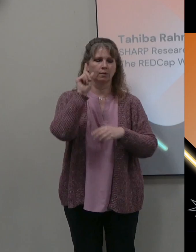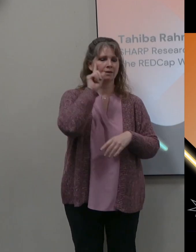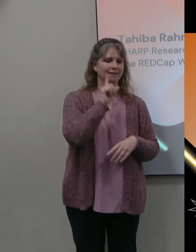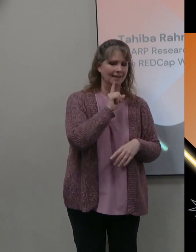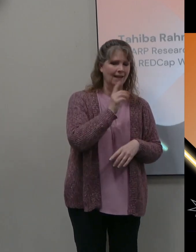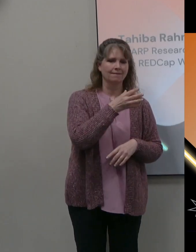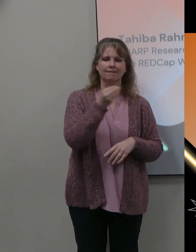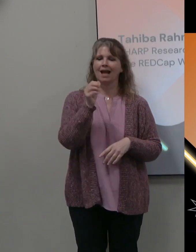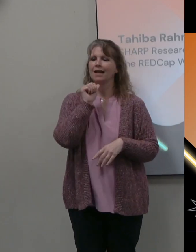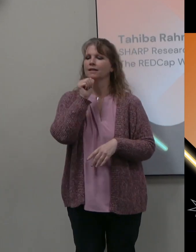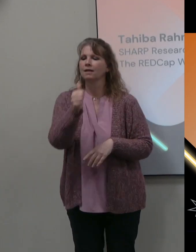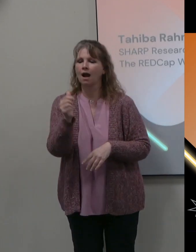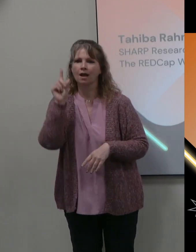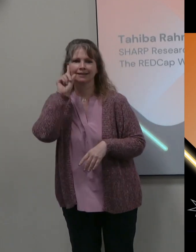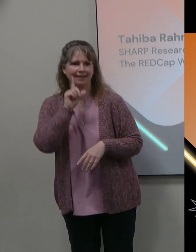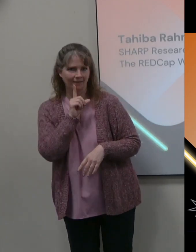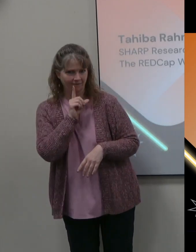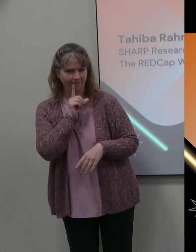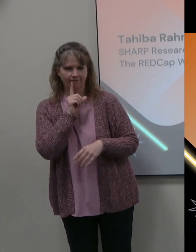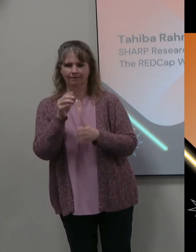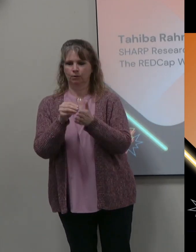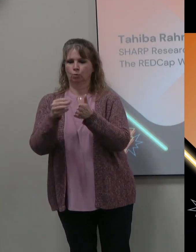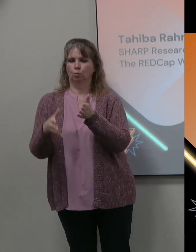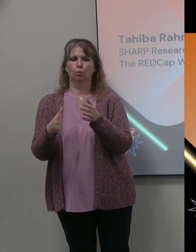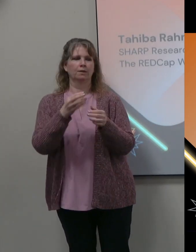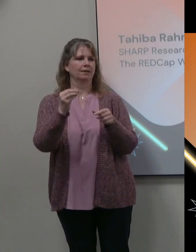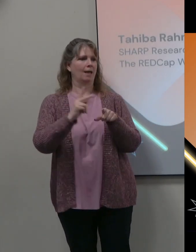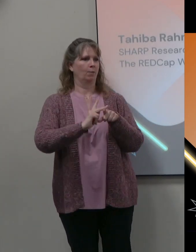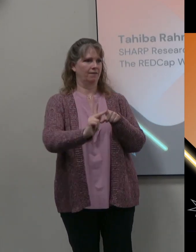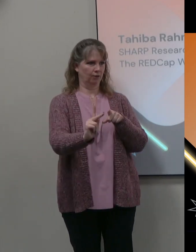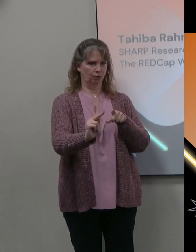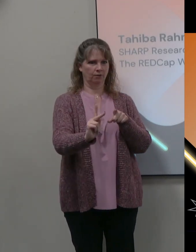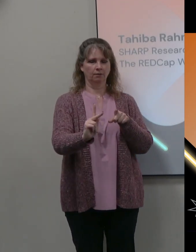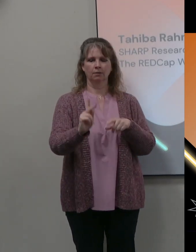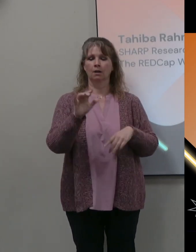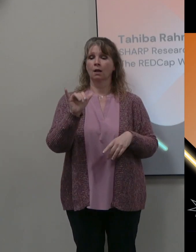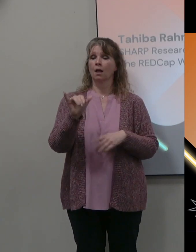It involved both deaf and not deaf students and professionals.